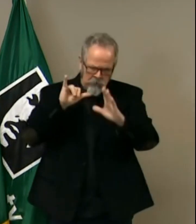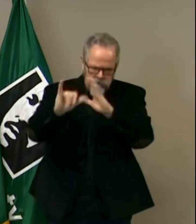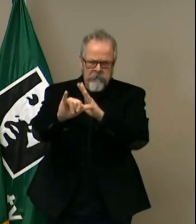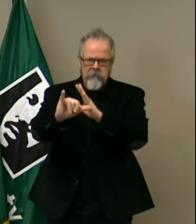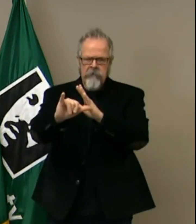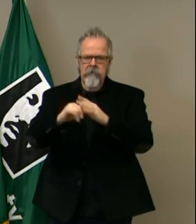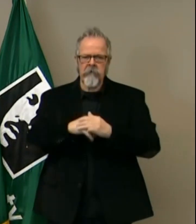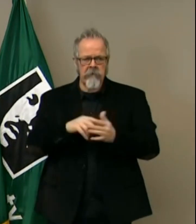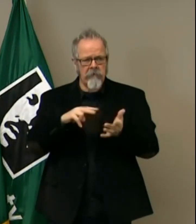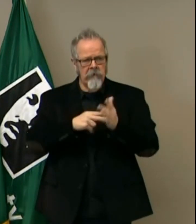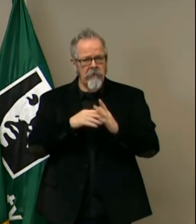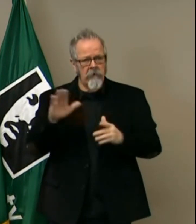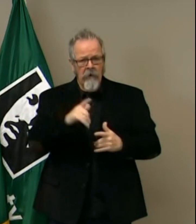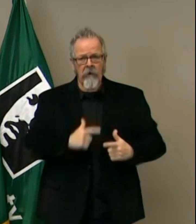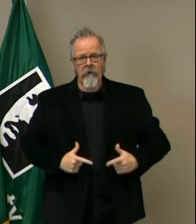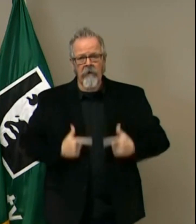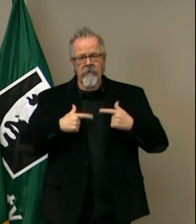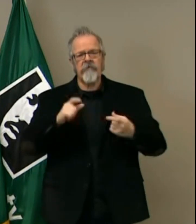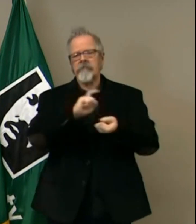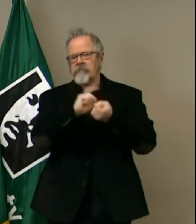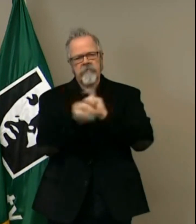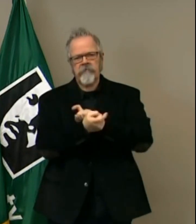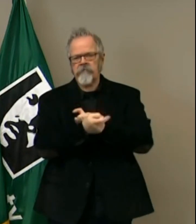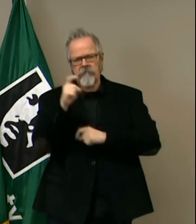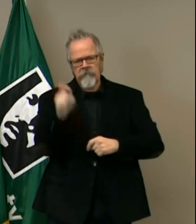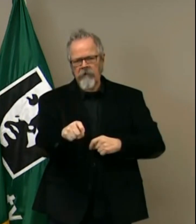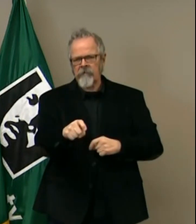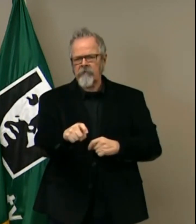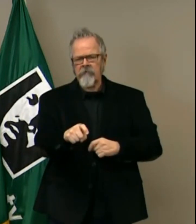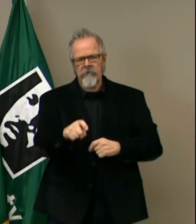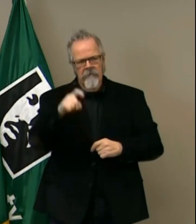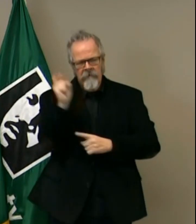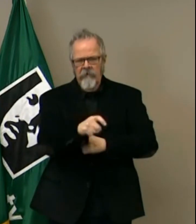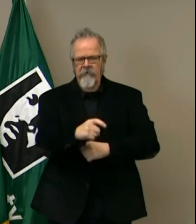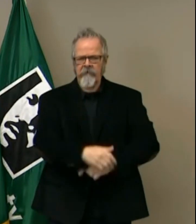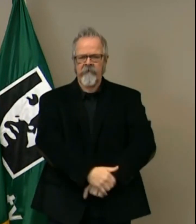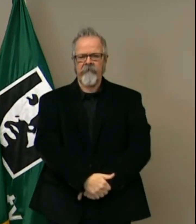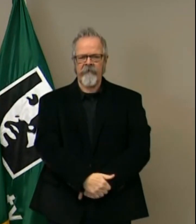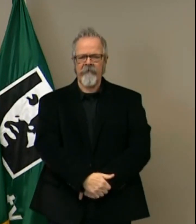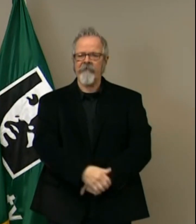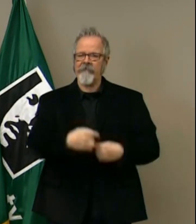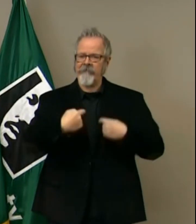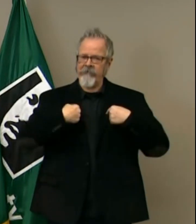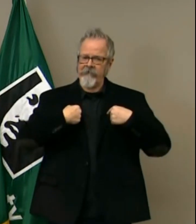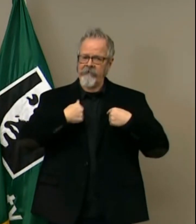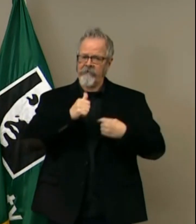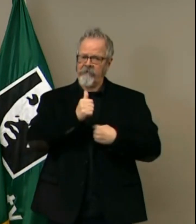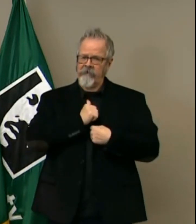buddies after a basketball game like I did for 20 years you just can't do that